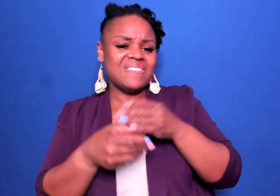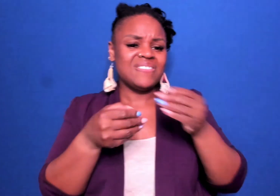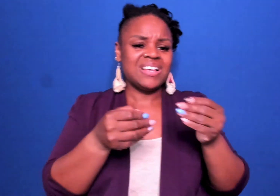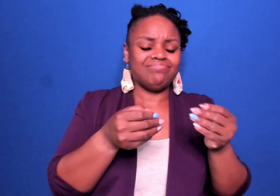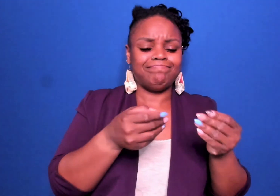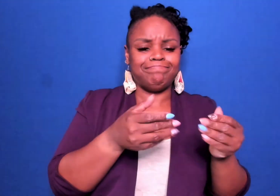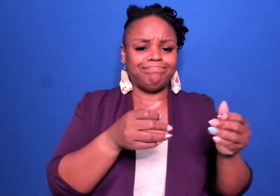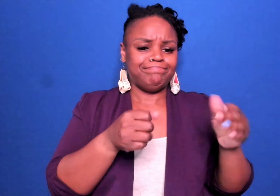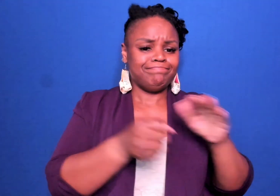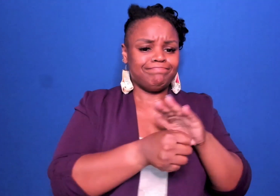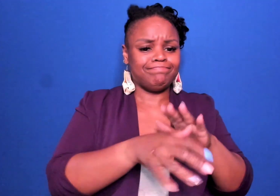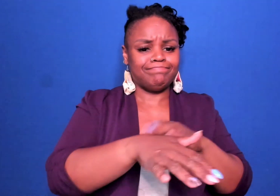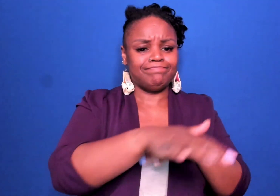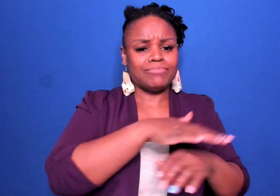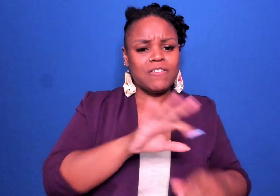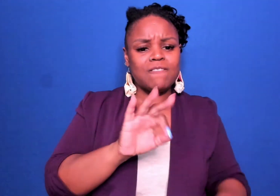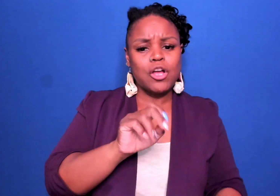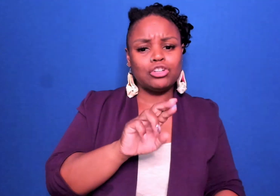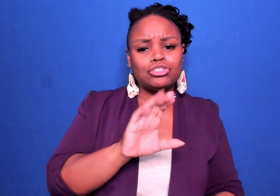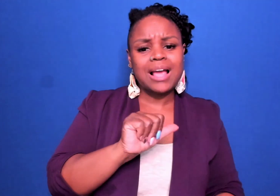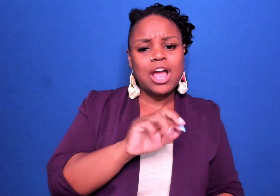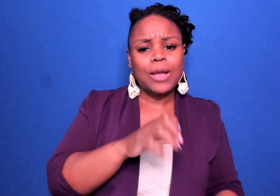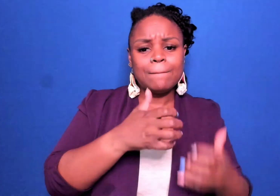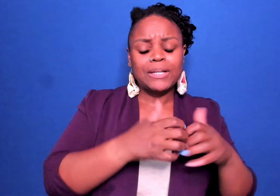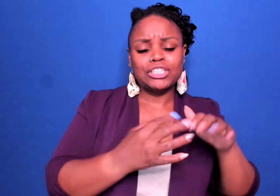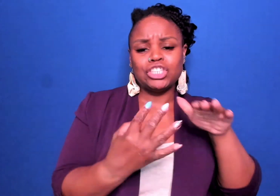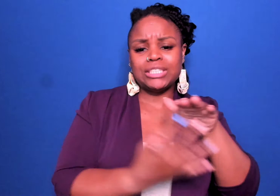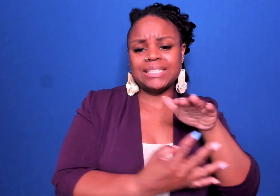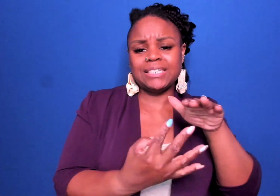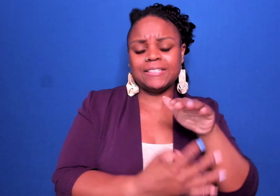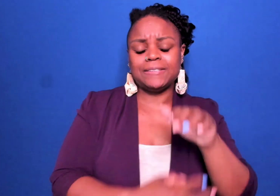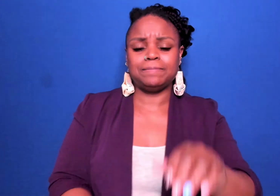and feed the unjust foster care machine.